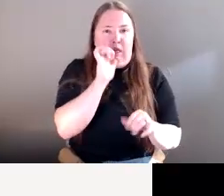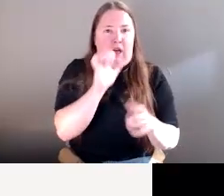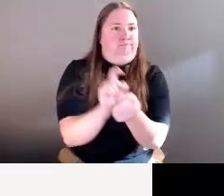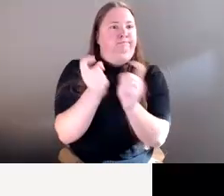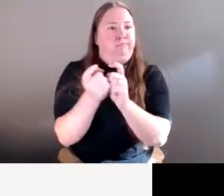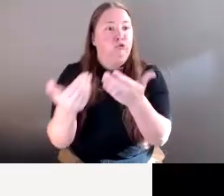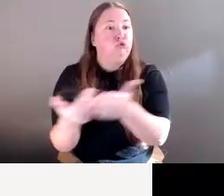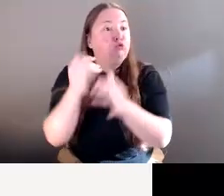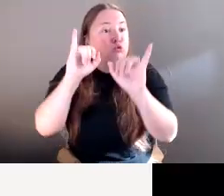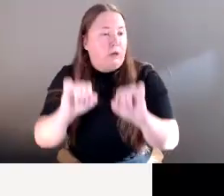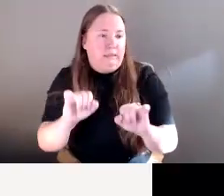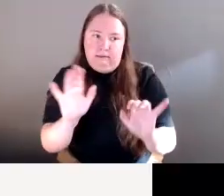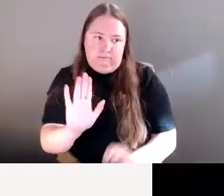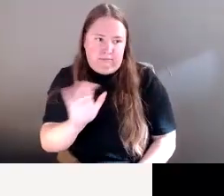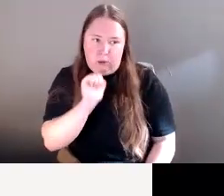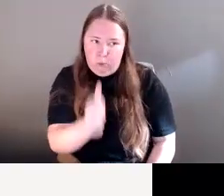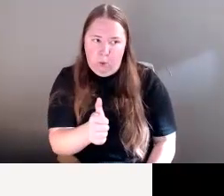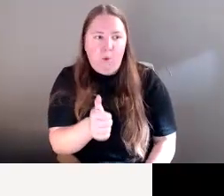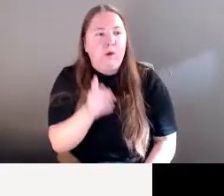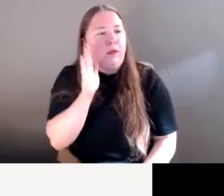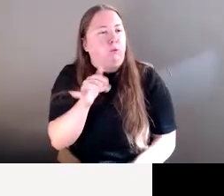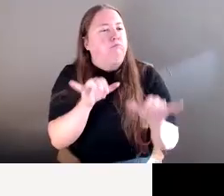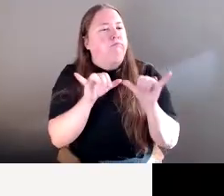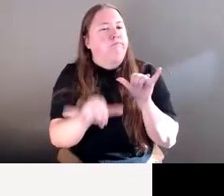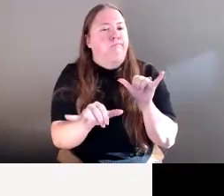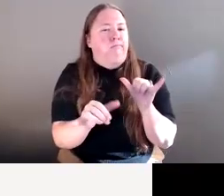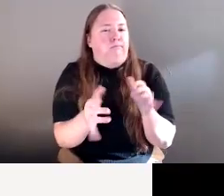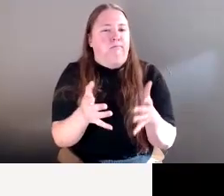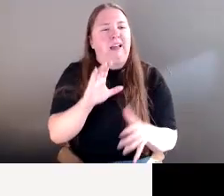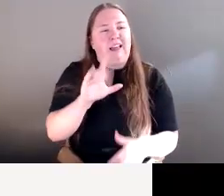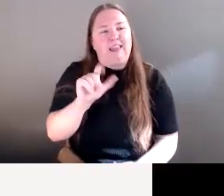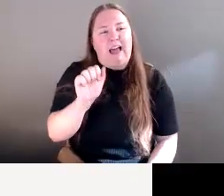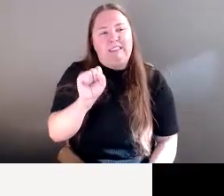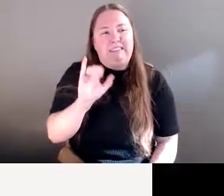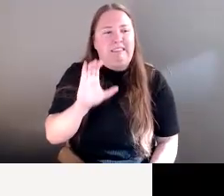They'll still stay in what is referred to as the classic quizzes.